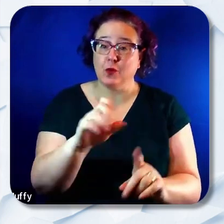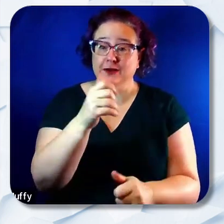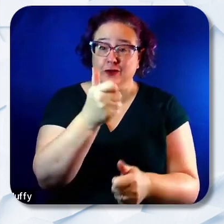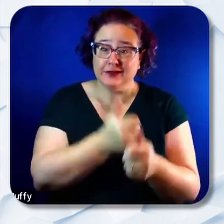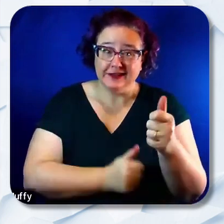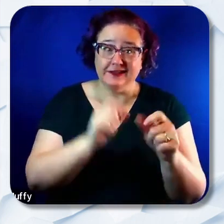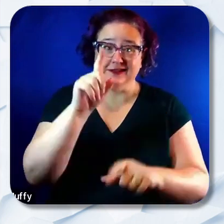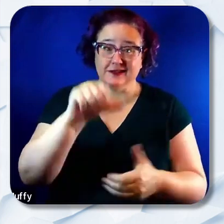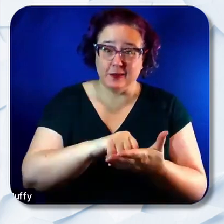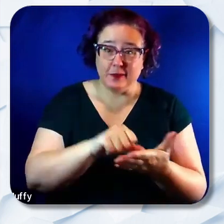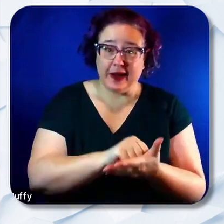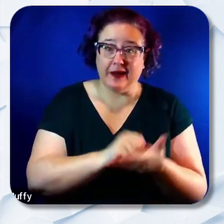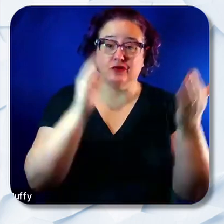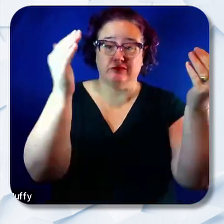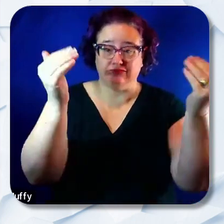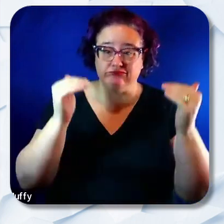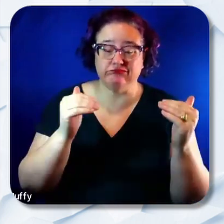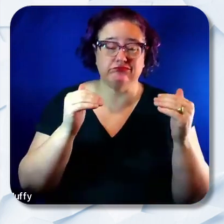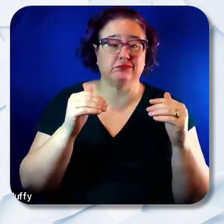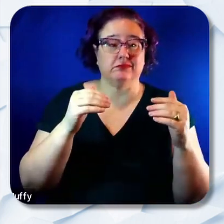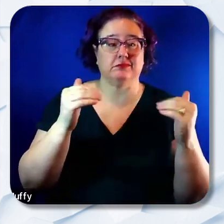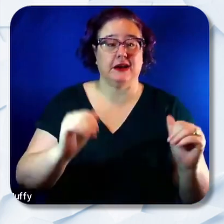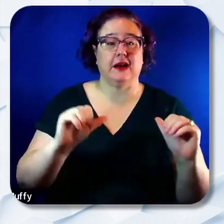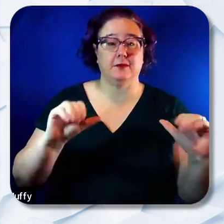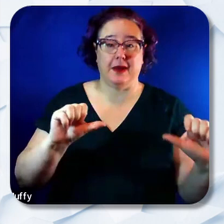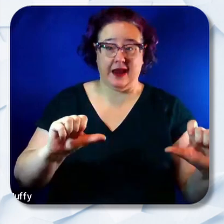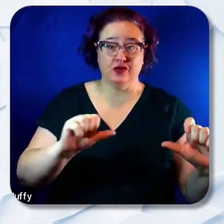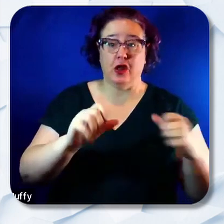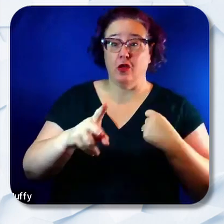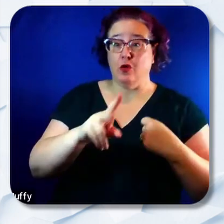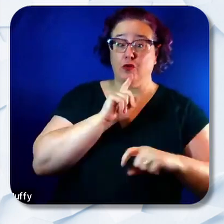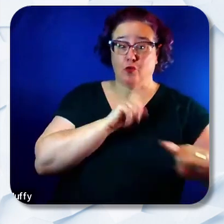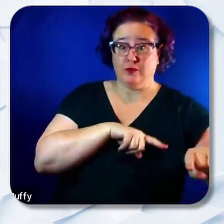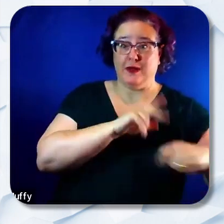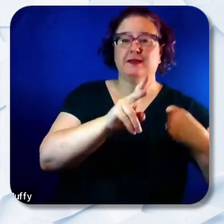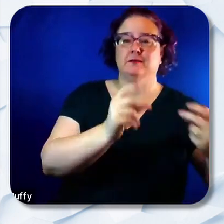When you go to the next page, the responses of the current page will be automatically saved.